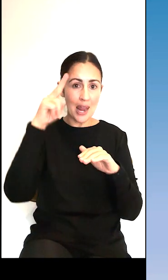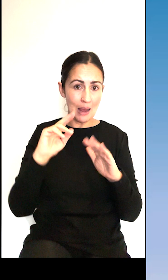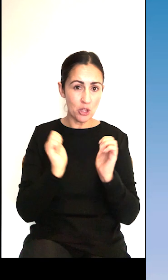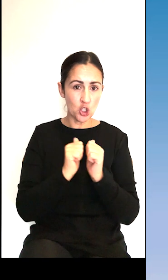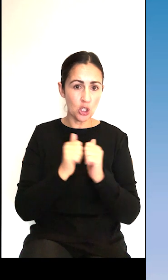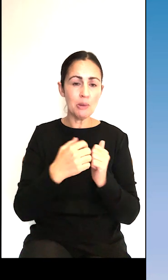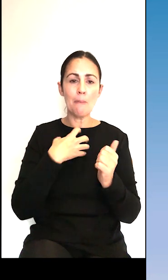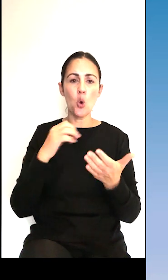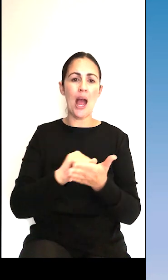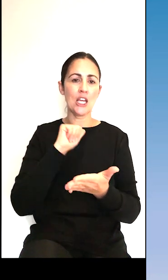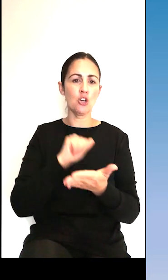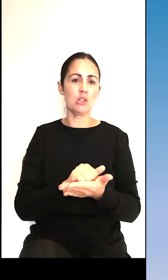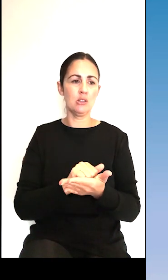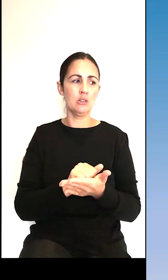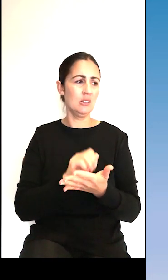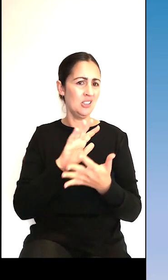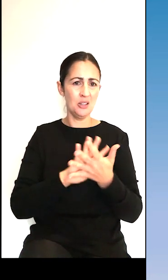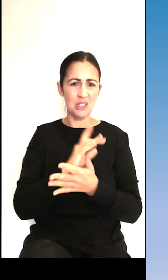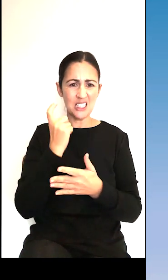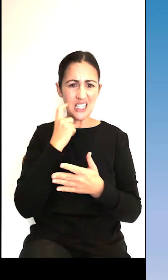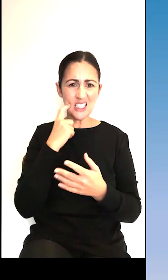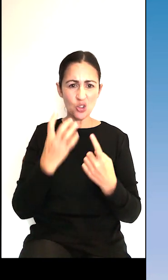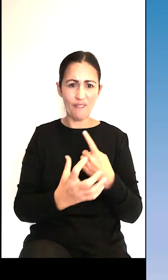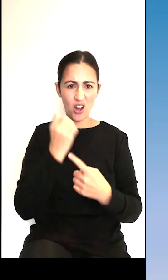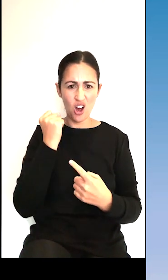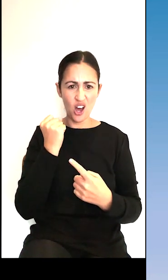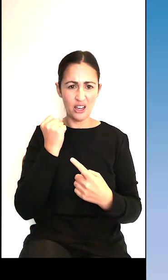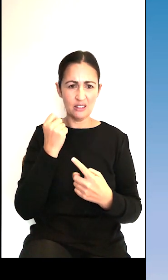to make it crystal clear that there's multiple pages or documents available